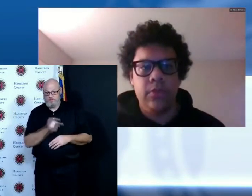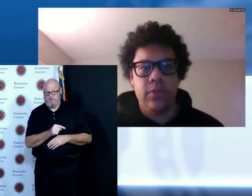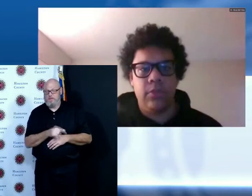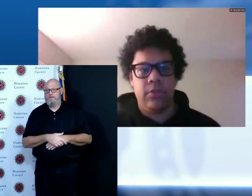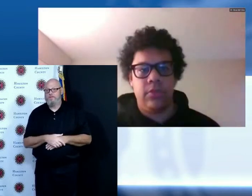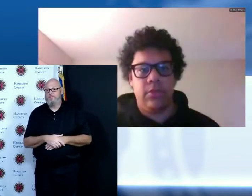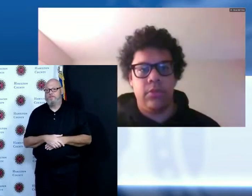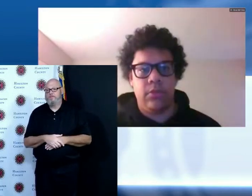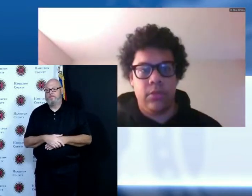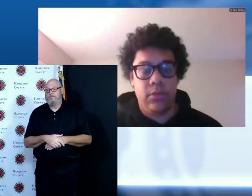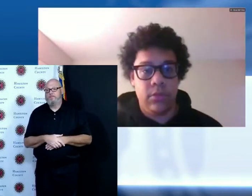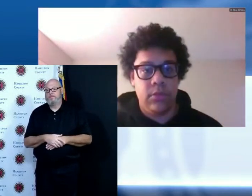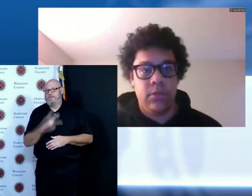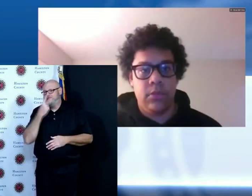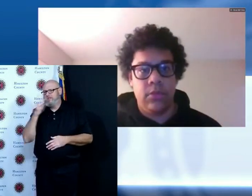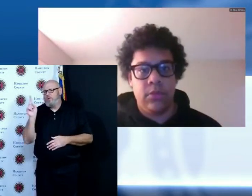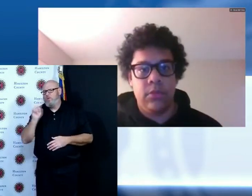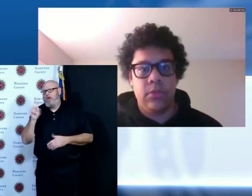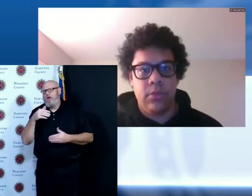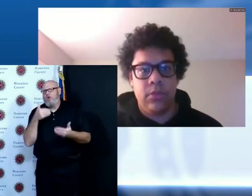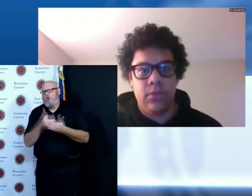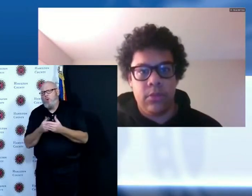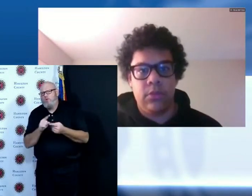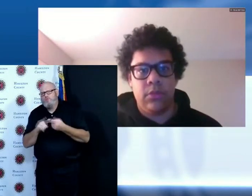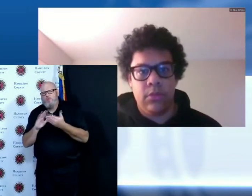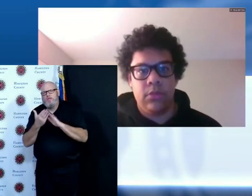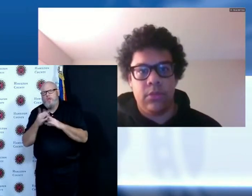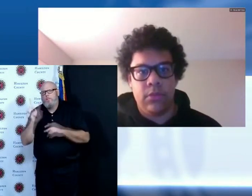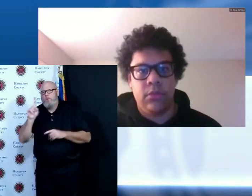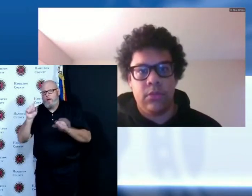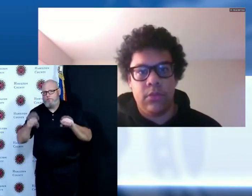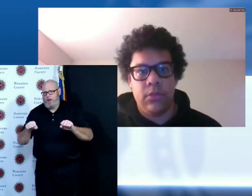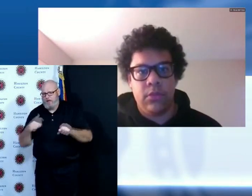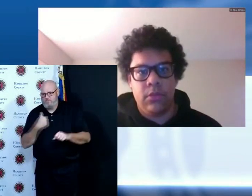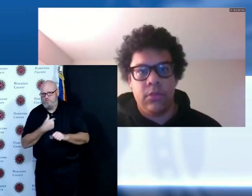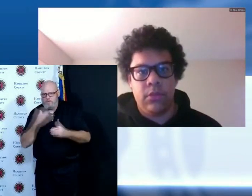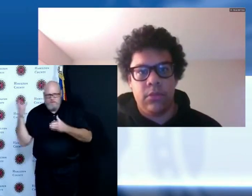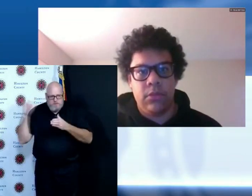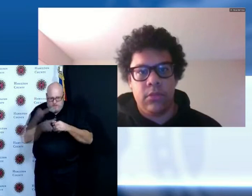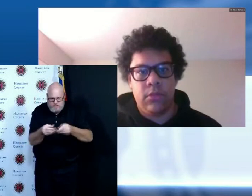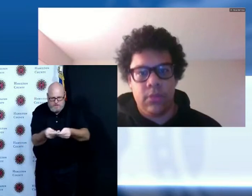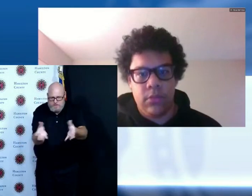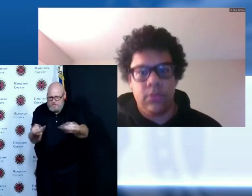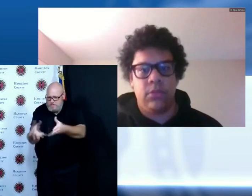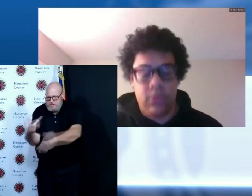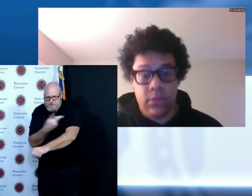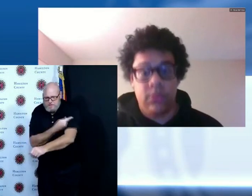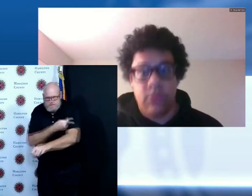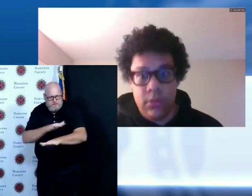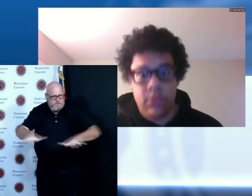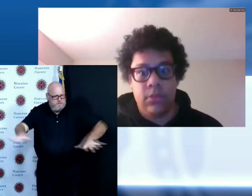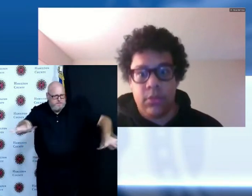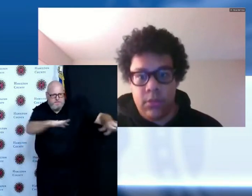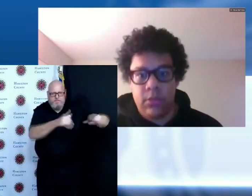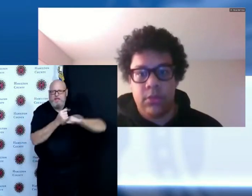you could do large numbers of people within a day so one of the partners next week Kroger is